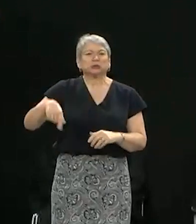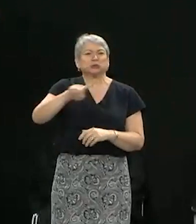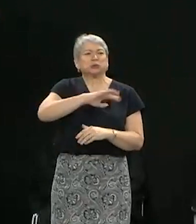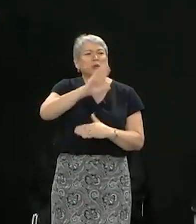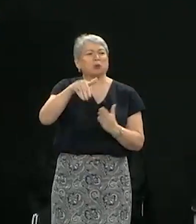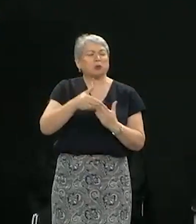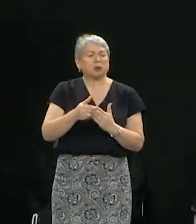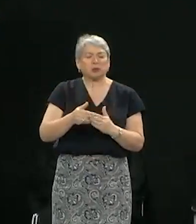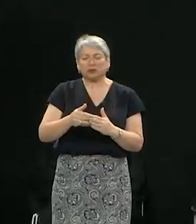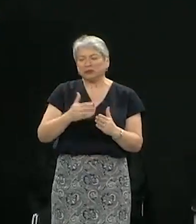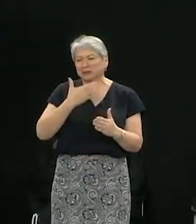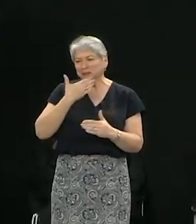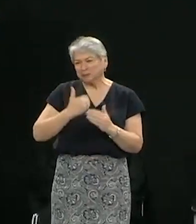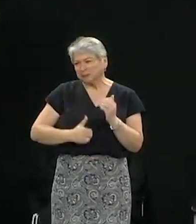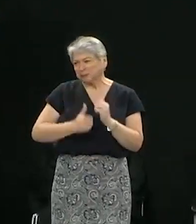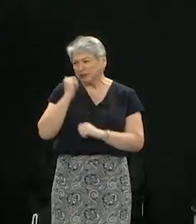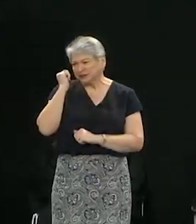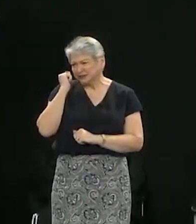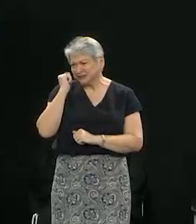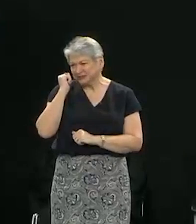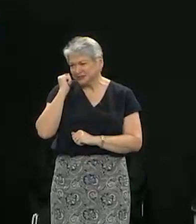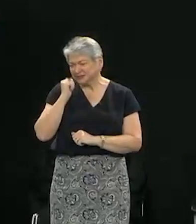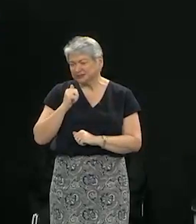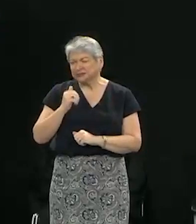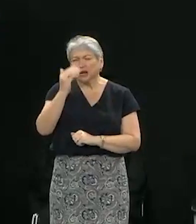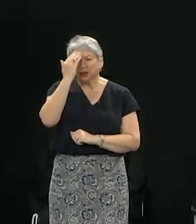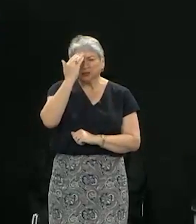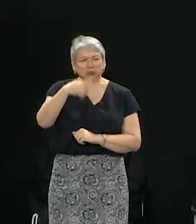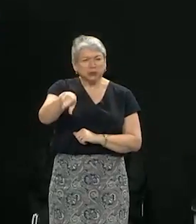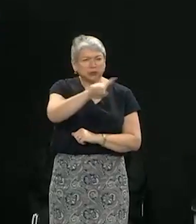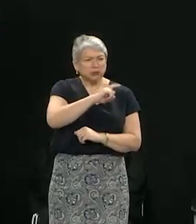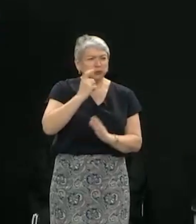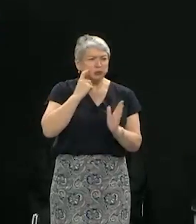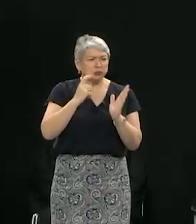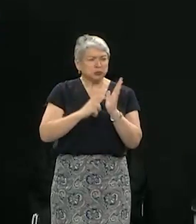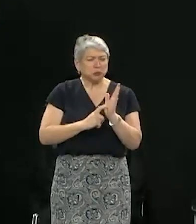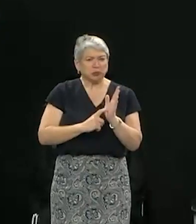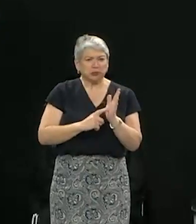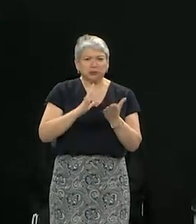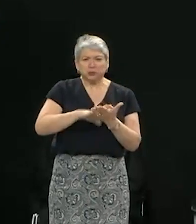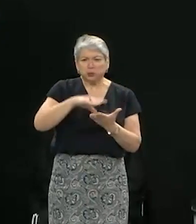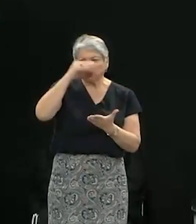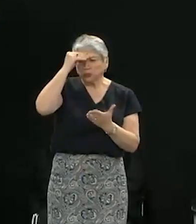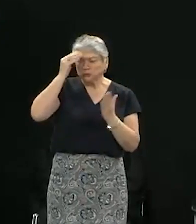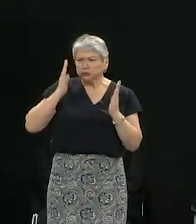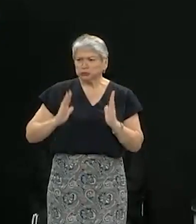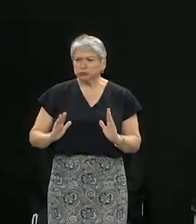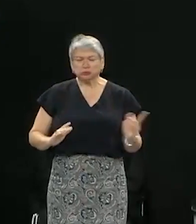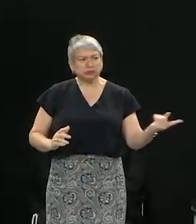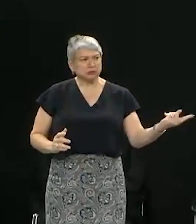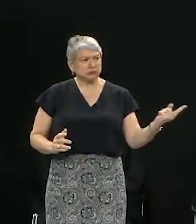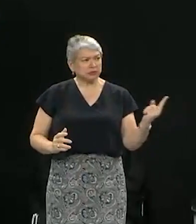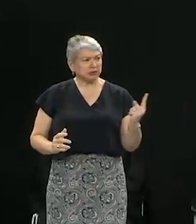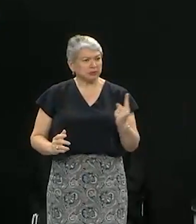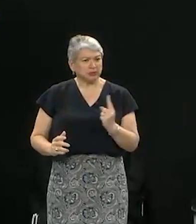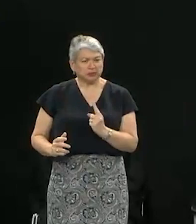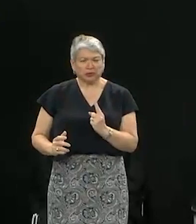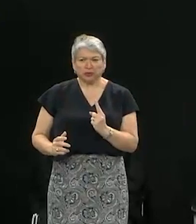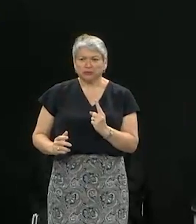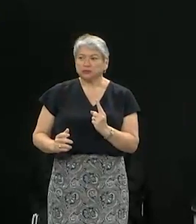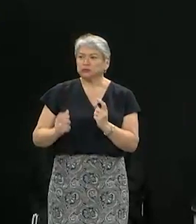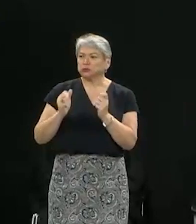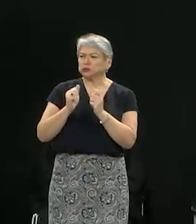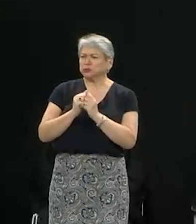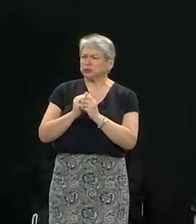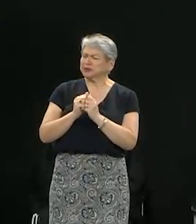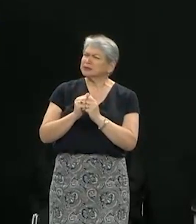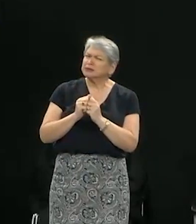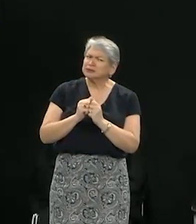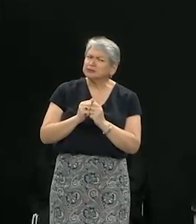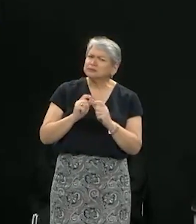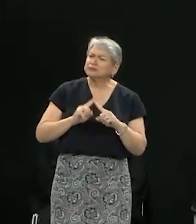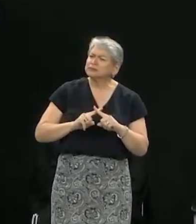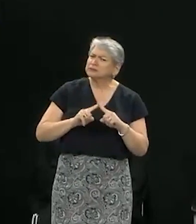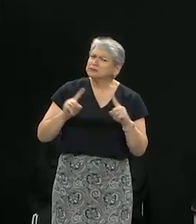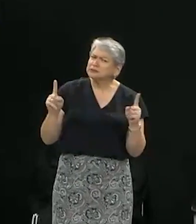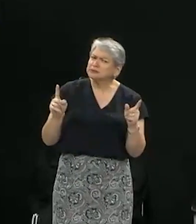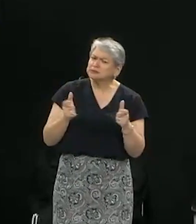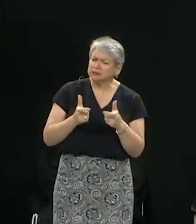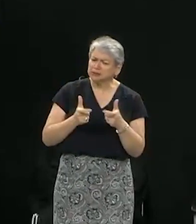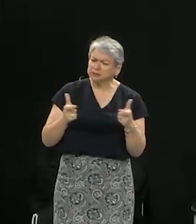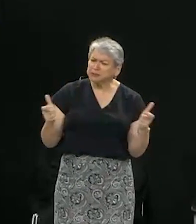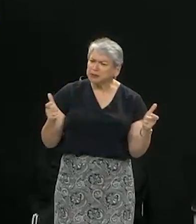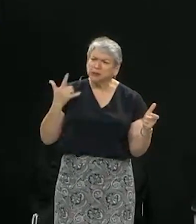Now, I'm sure that you noticed a student who came across the stage with exceptionally large gold feet.